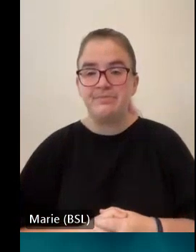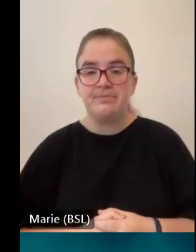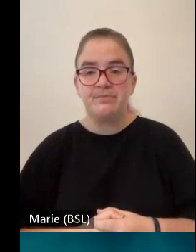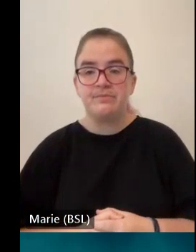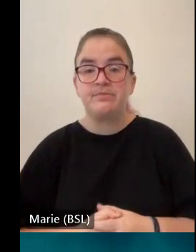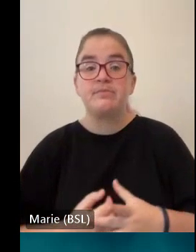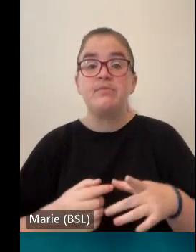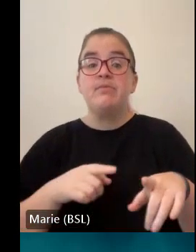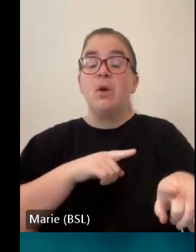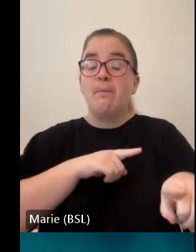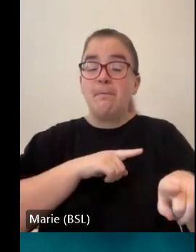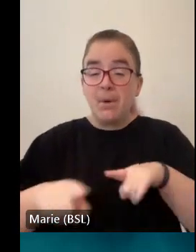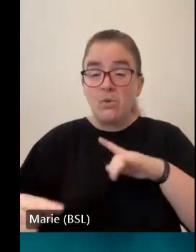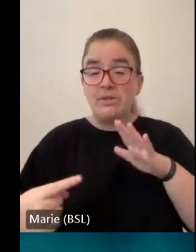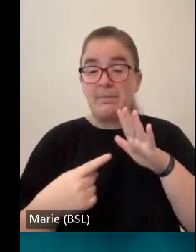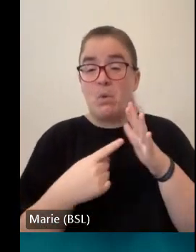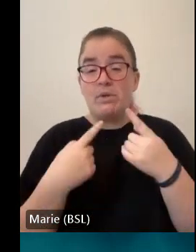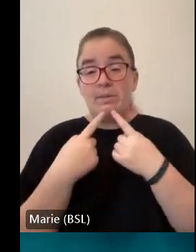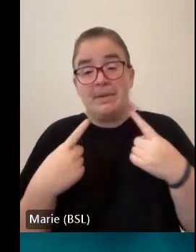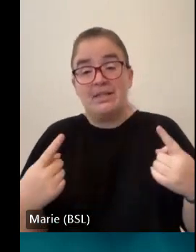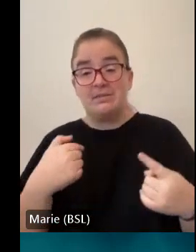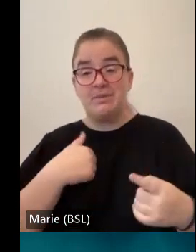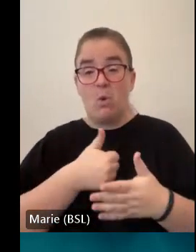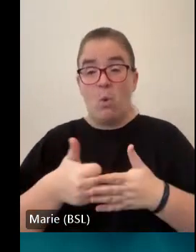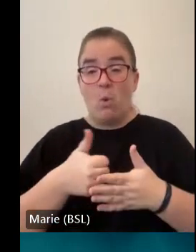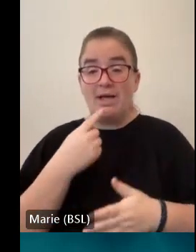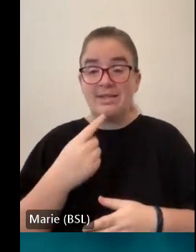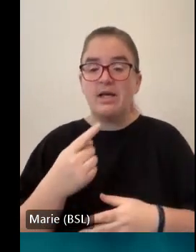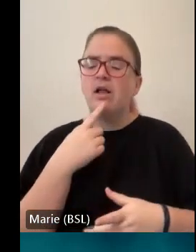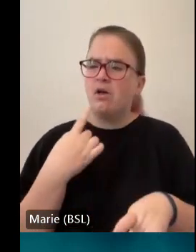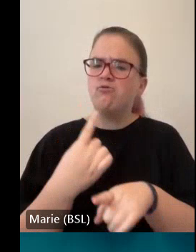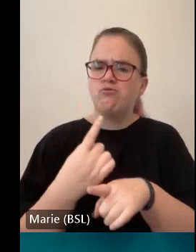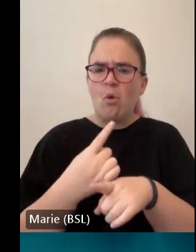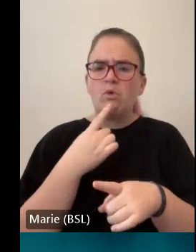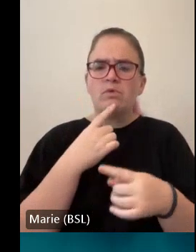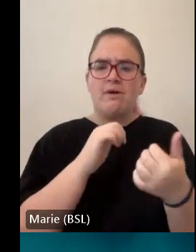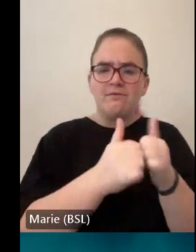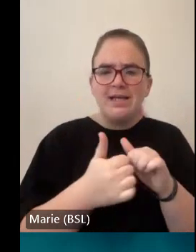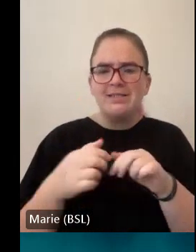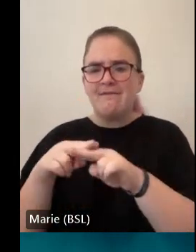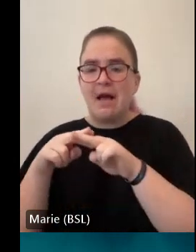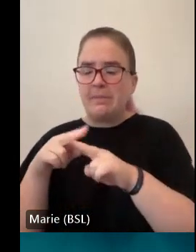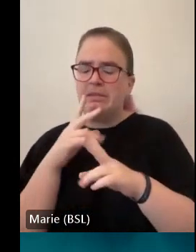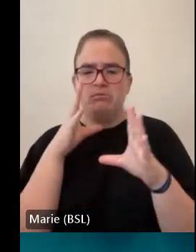My most important message that I always say to people is to talk to your friends and family. Don't keep this secret.